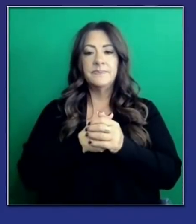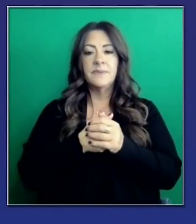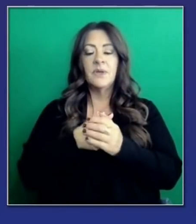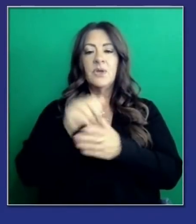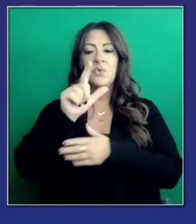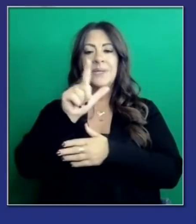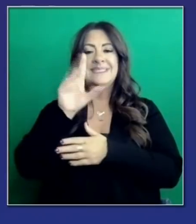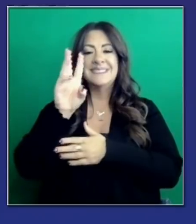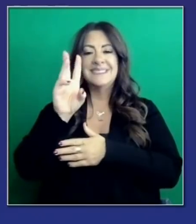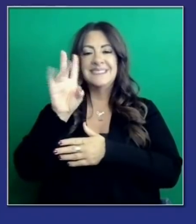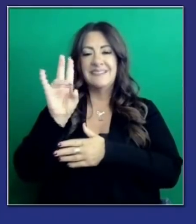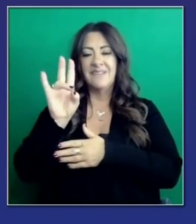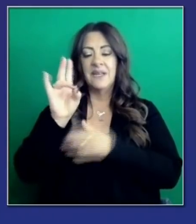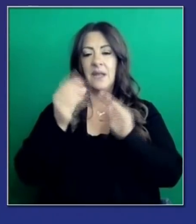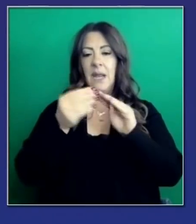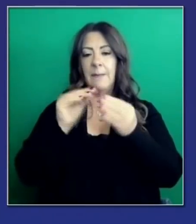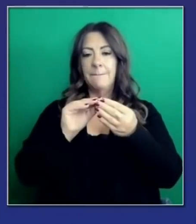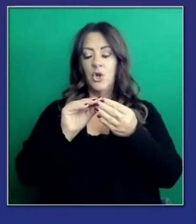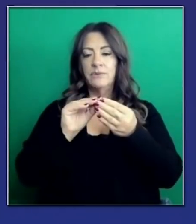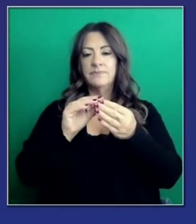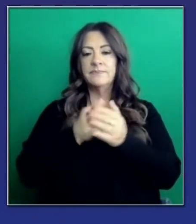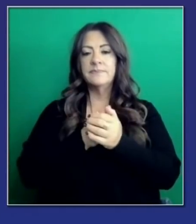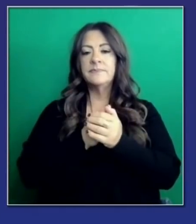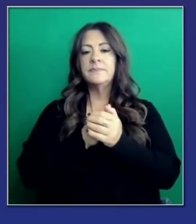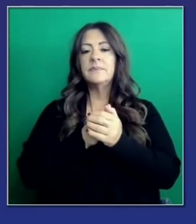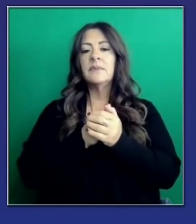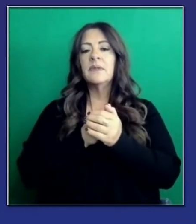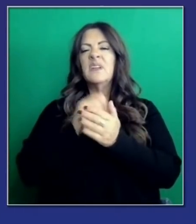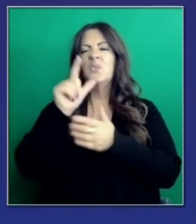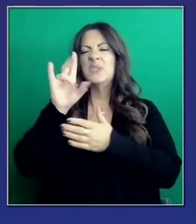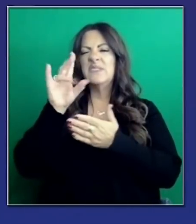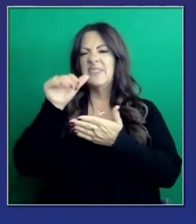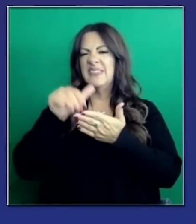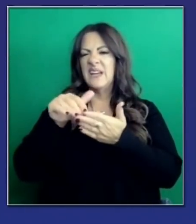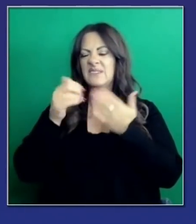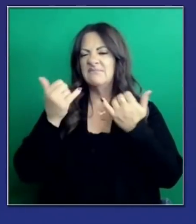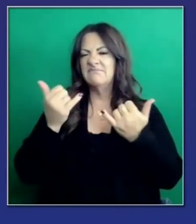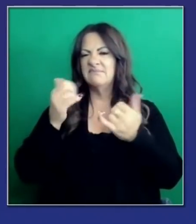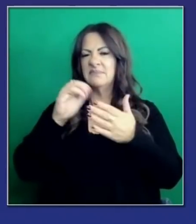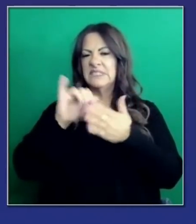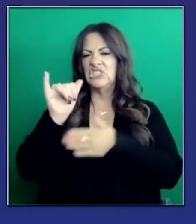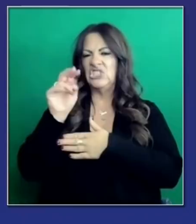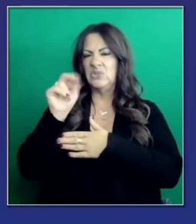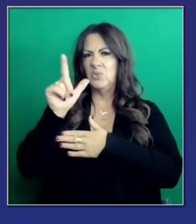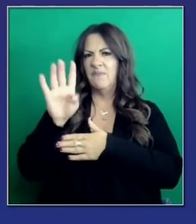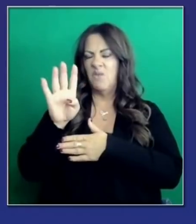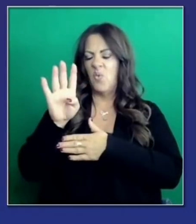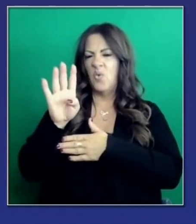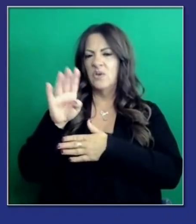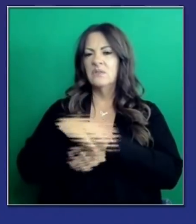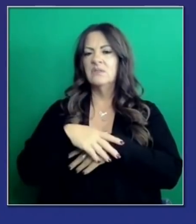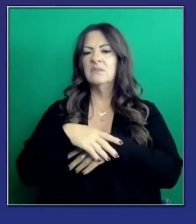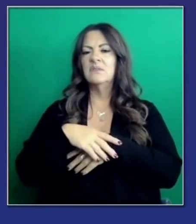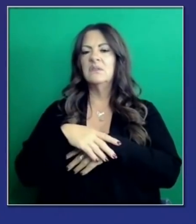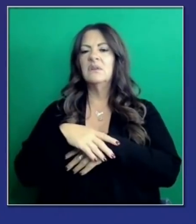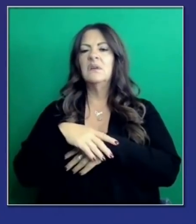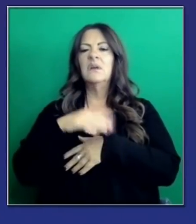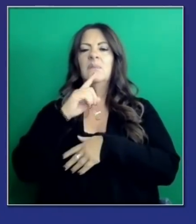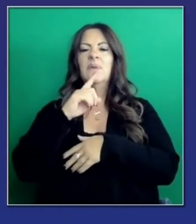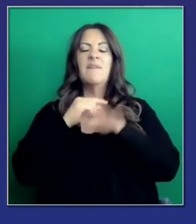SPREAD OF THIS VIRUS. TODAY WE CAN LAY CLAIM TO STARTING TO SEE SOME REAL LIGHT AT THE END OF THE TUNNEL AS IT RELATES TO CASE NUMBERS.